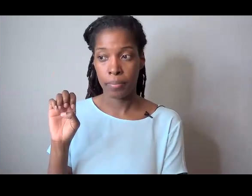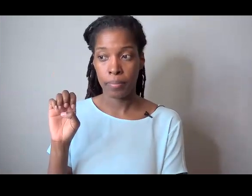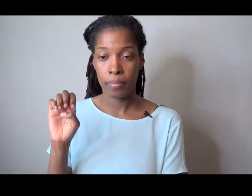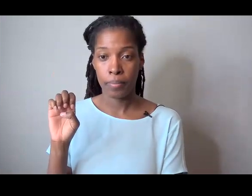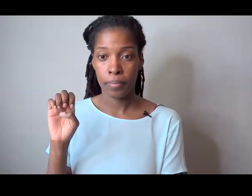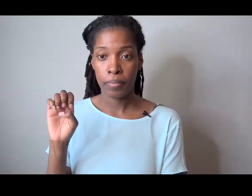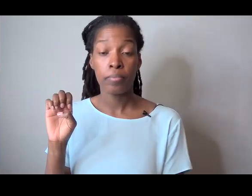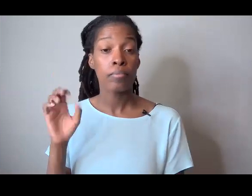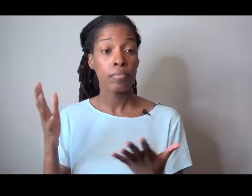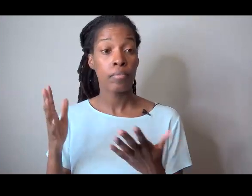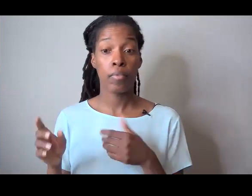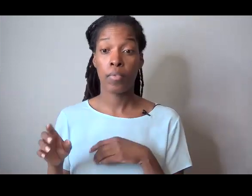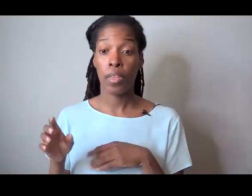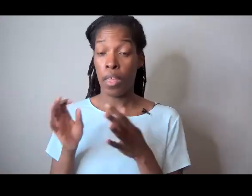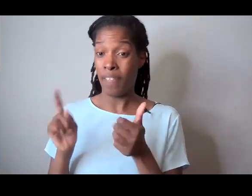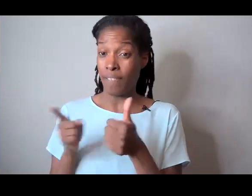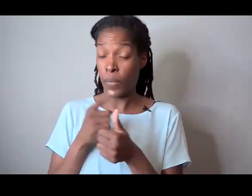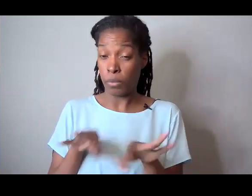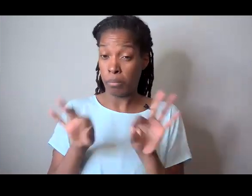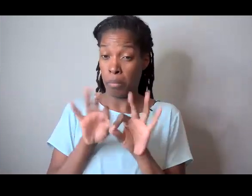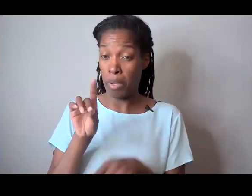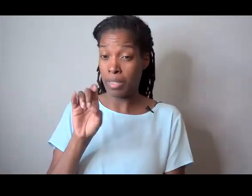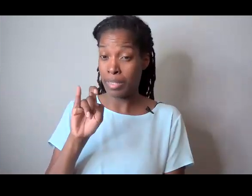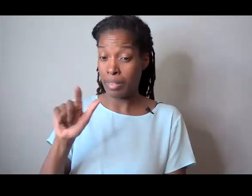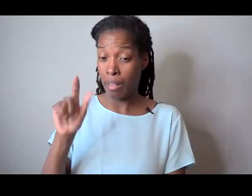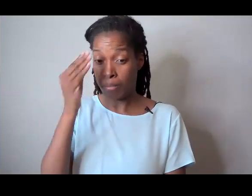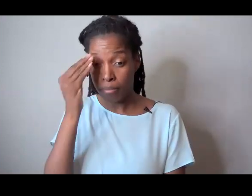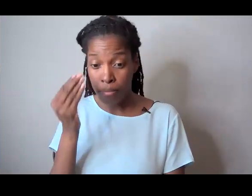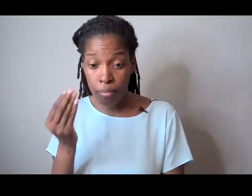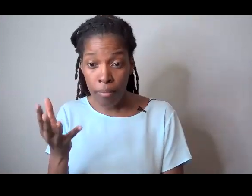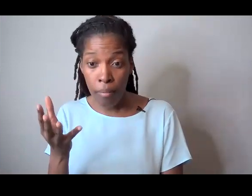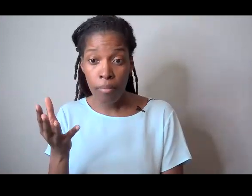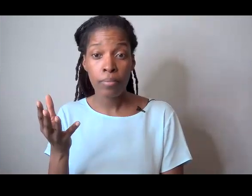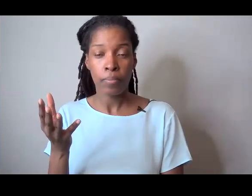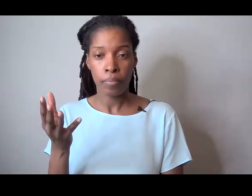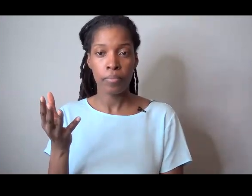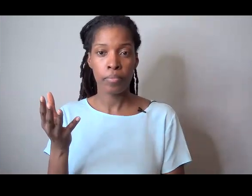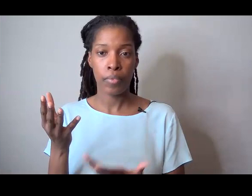the first and key detail I want to communicate is the importance of tracking and monitoring